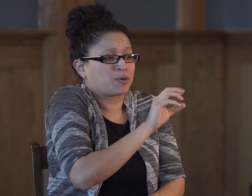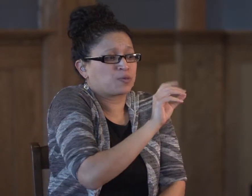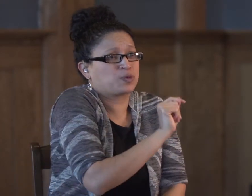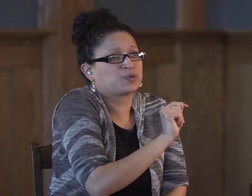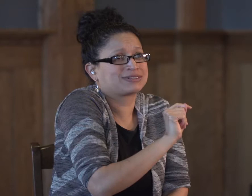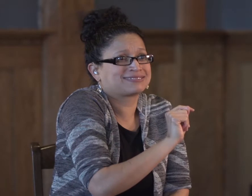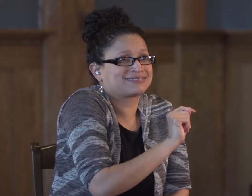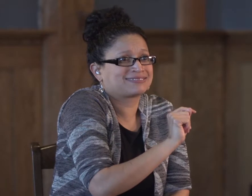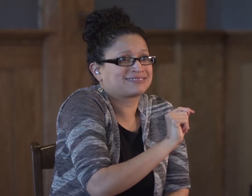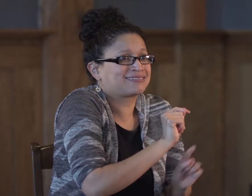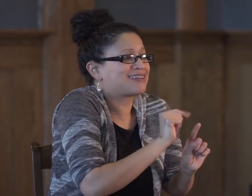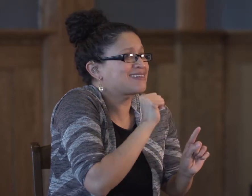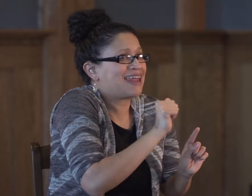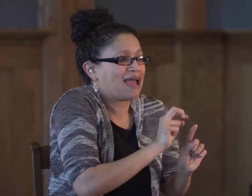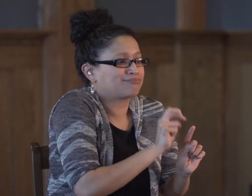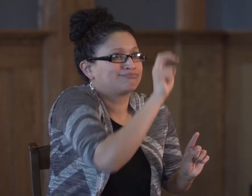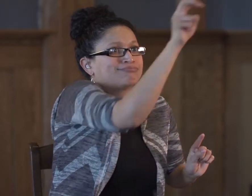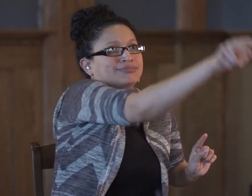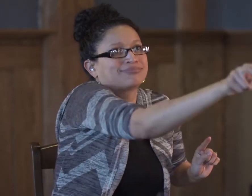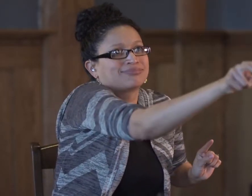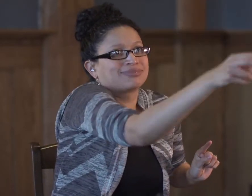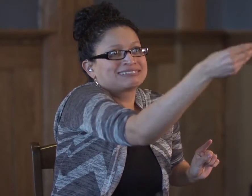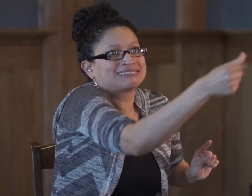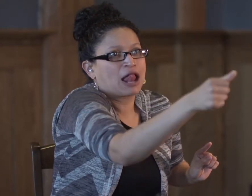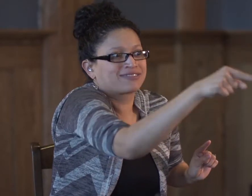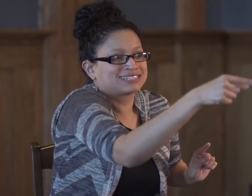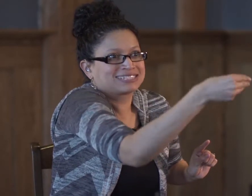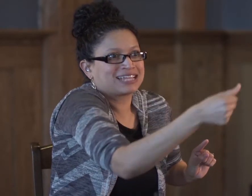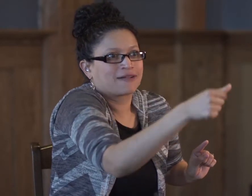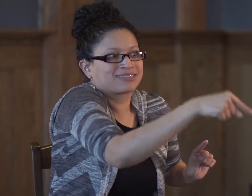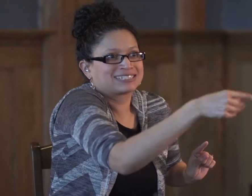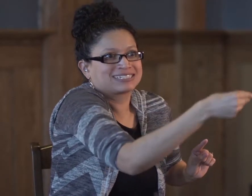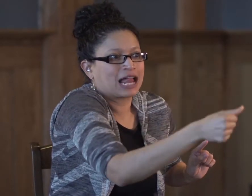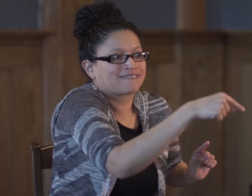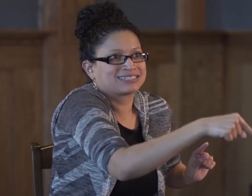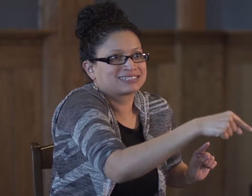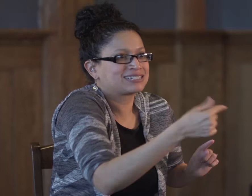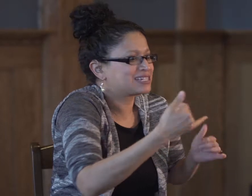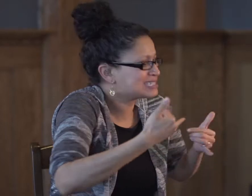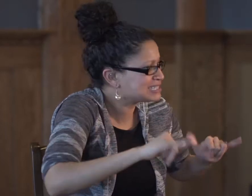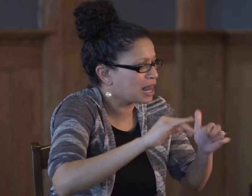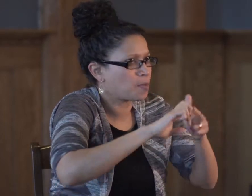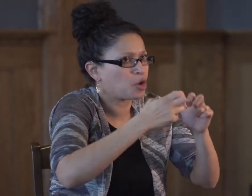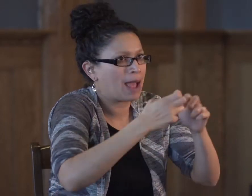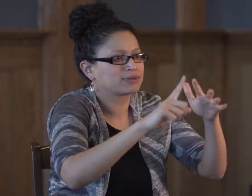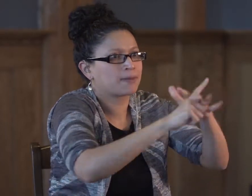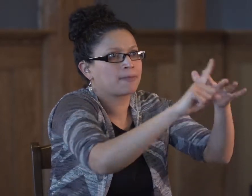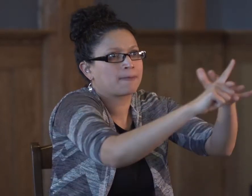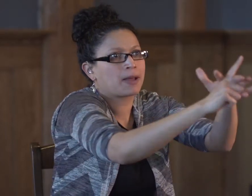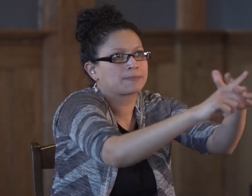value working on the root cause and not jumping ahead to solving other problems. Problems